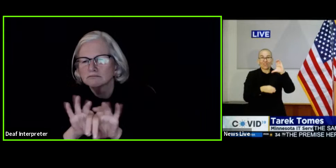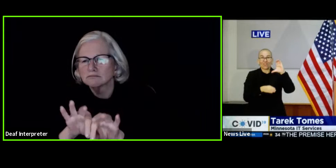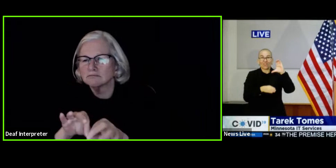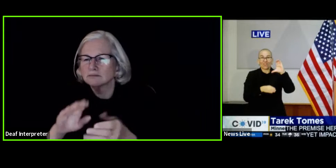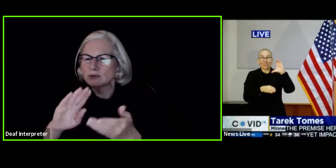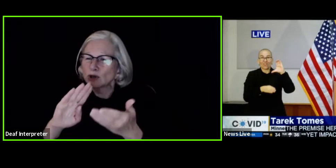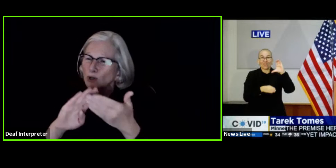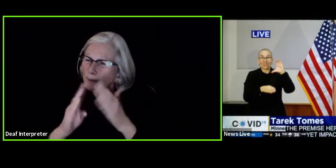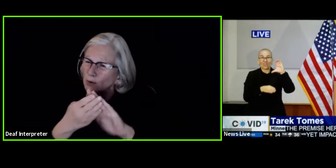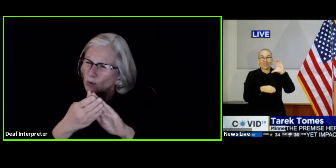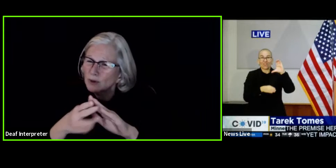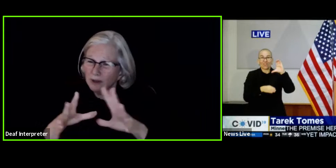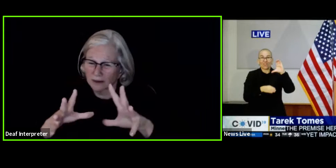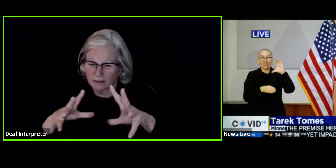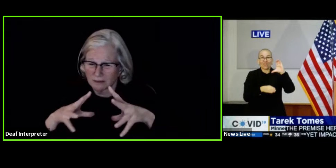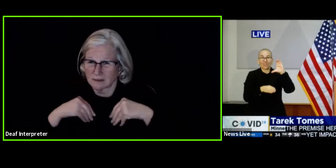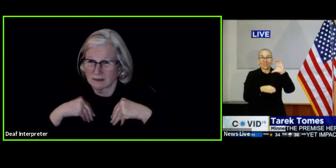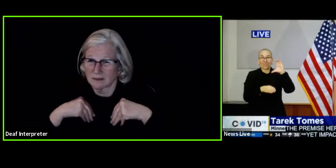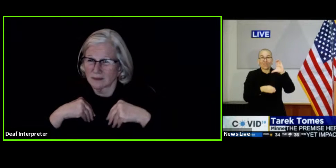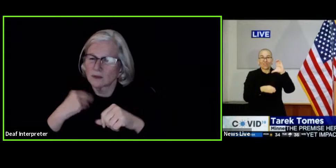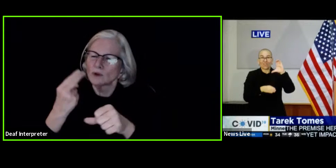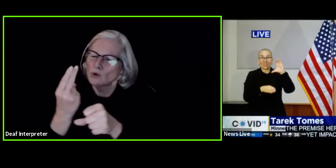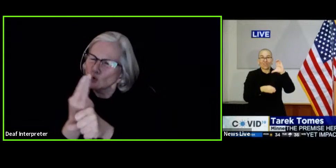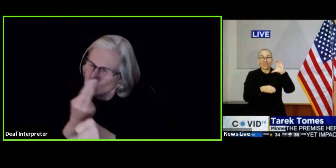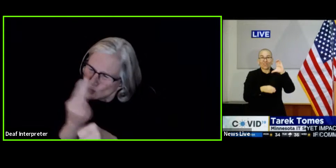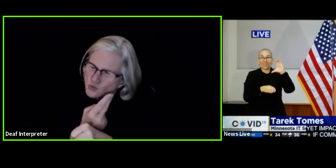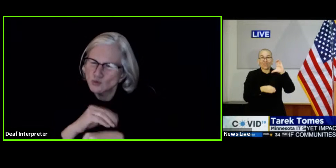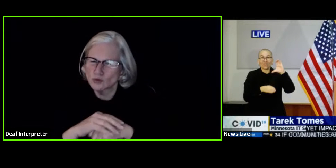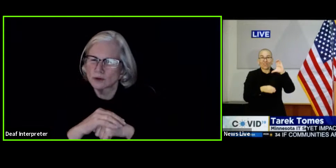USE IT TO REPORT POSITIVE TEST RESULTS, AND FOLLOW